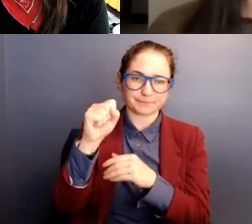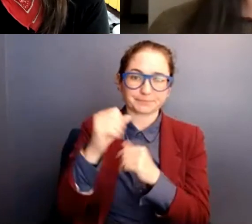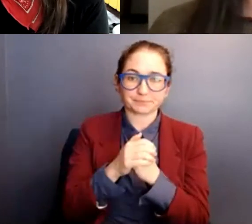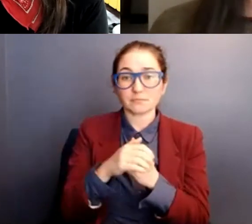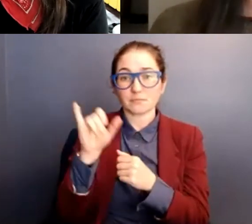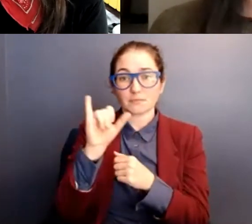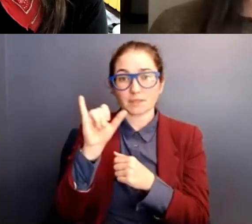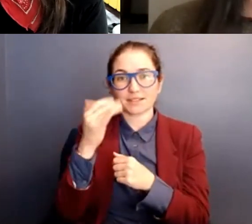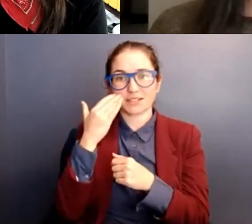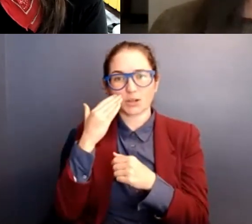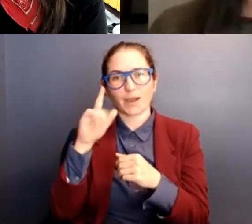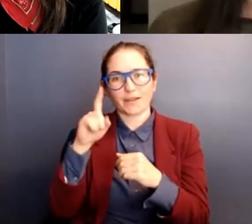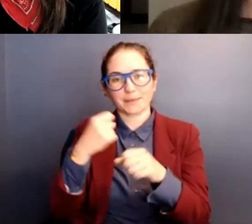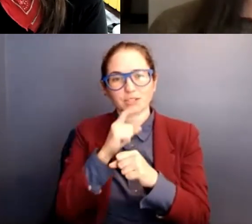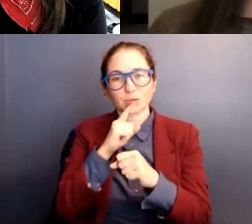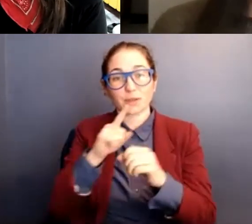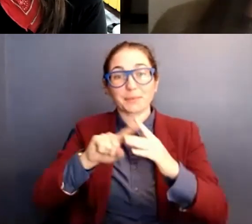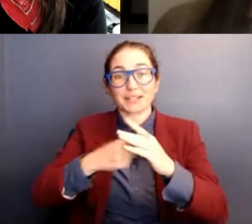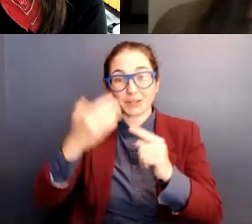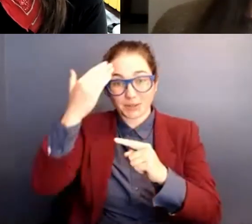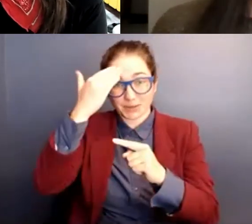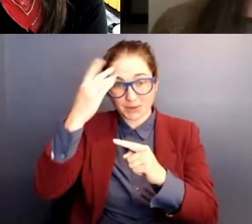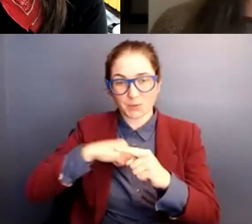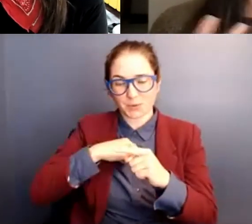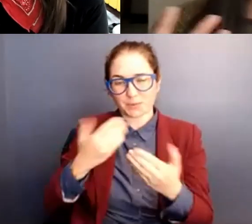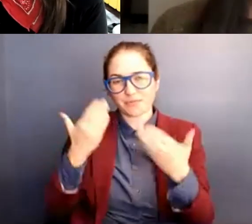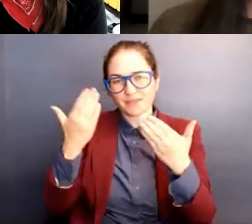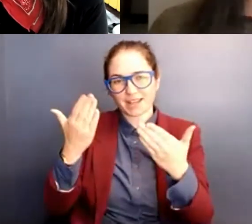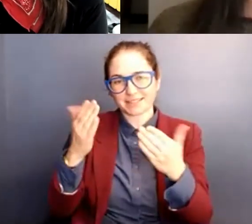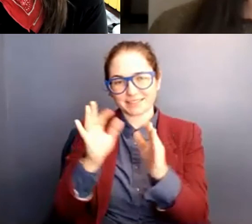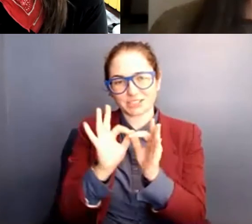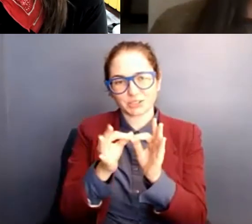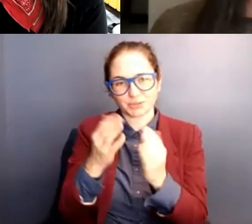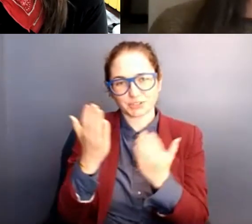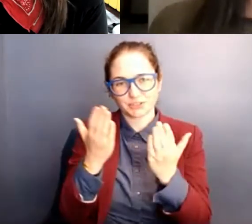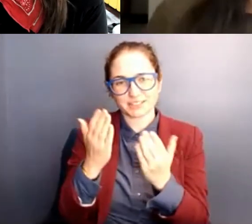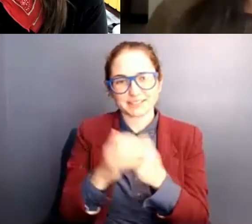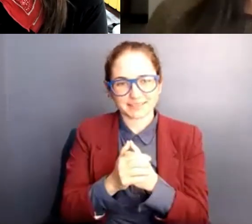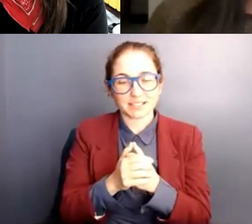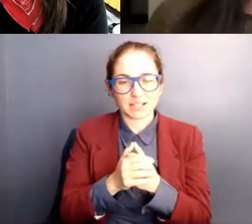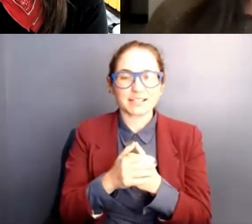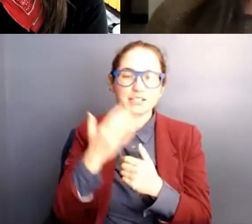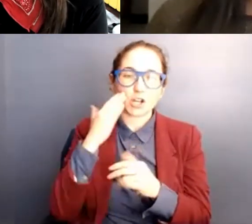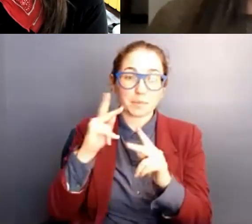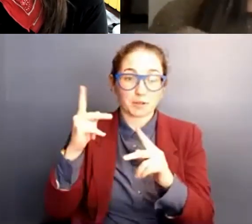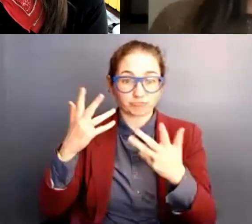at the top that you knew we were providing the services. So there's first of all a way that people even know it's happening.